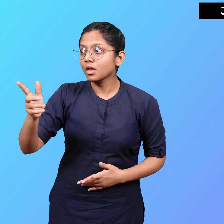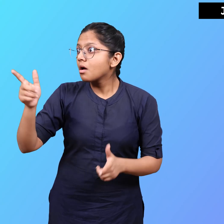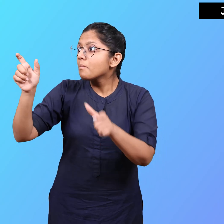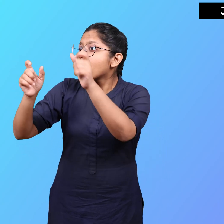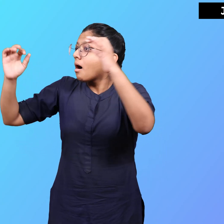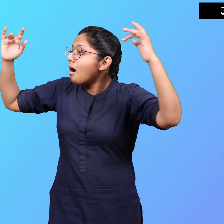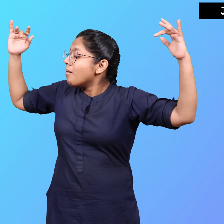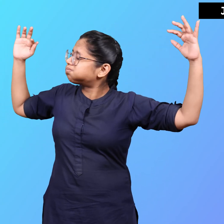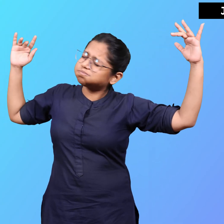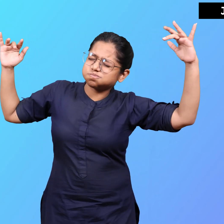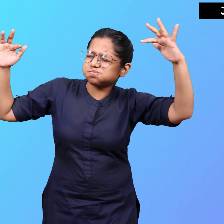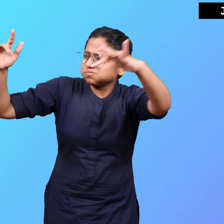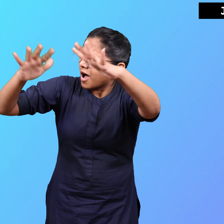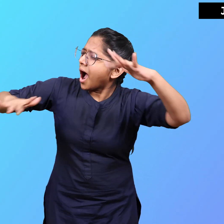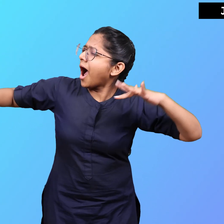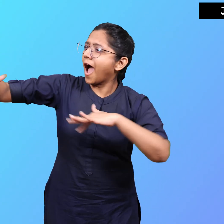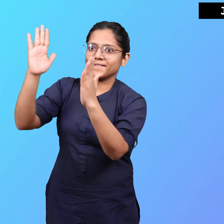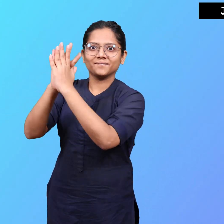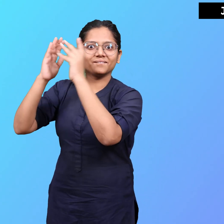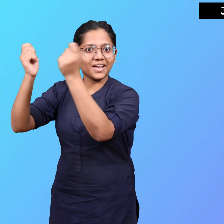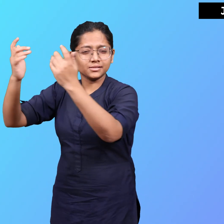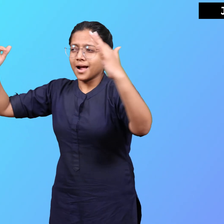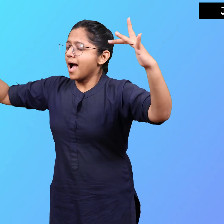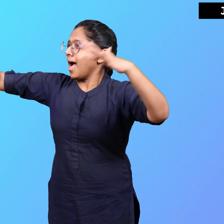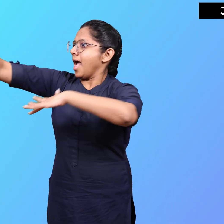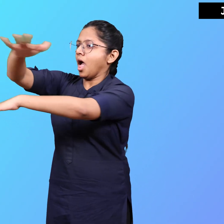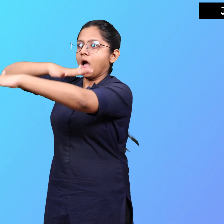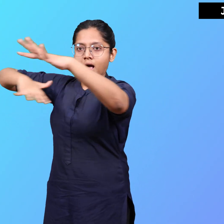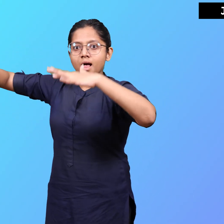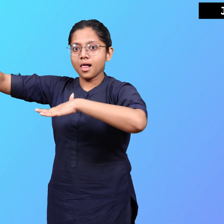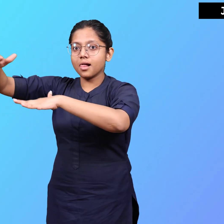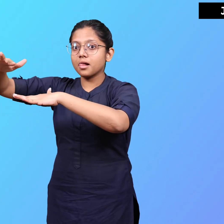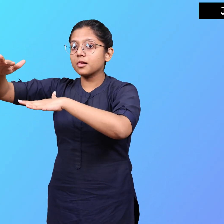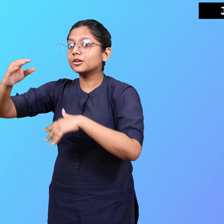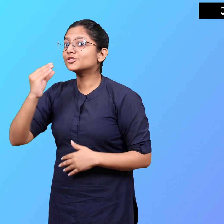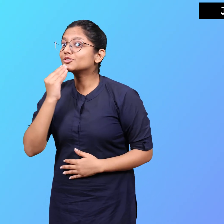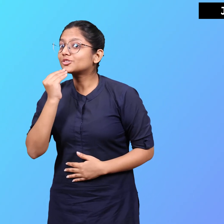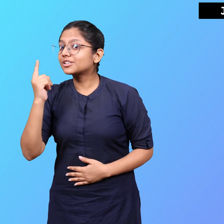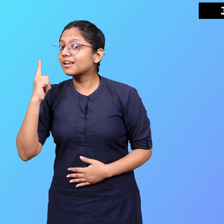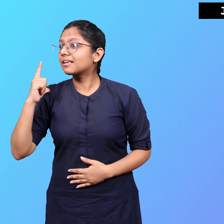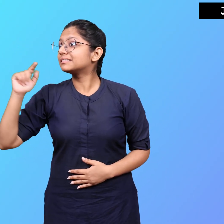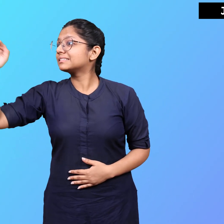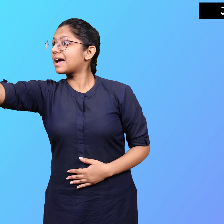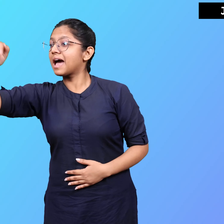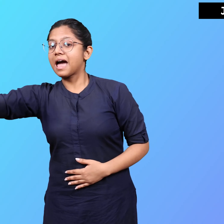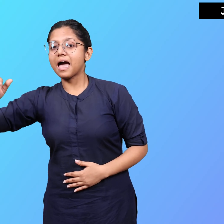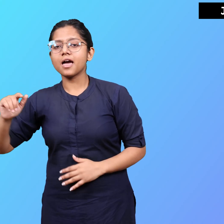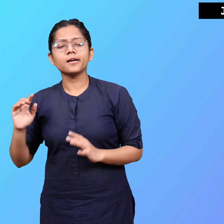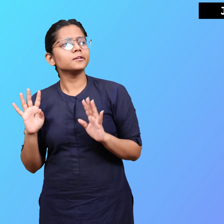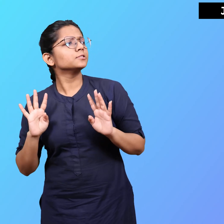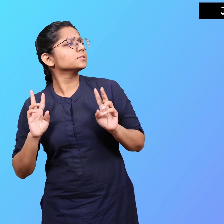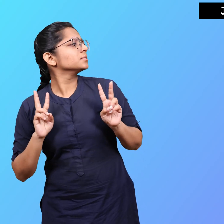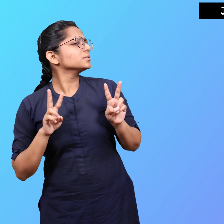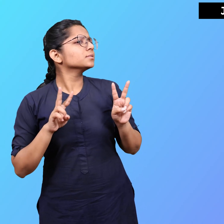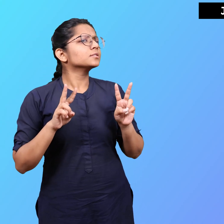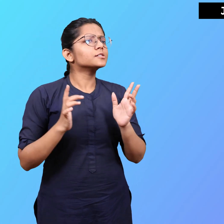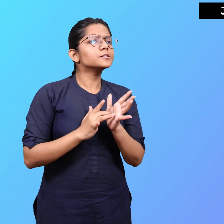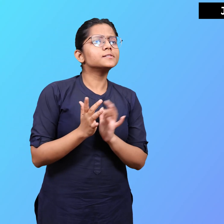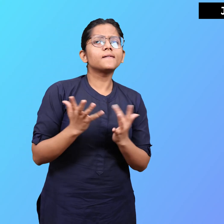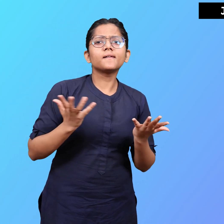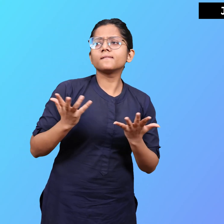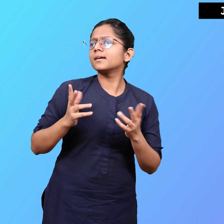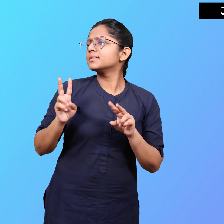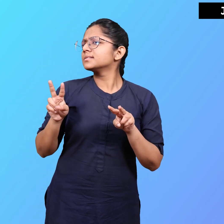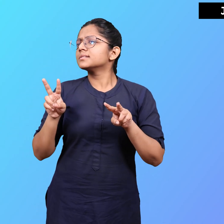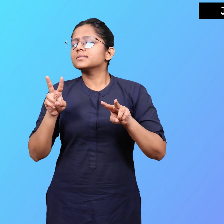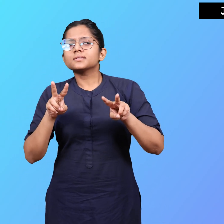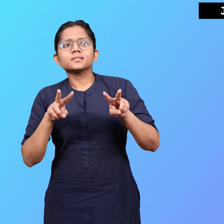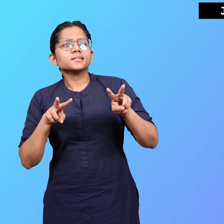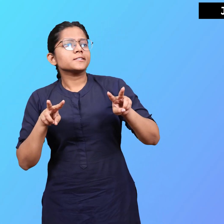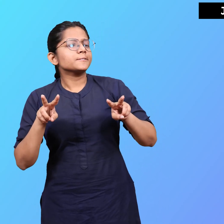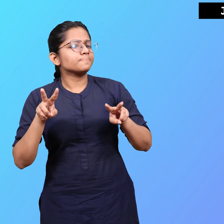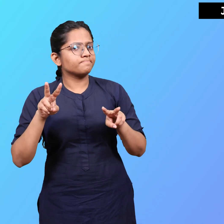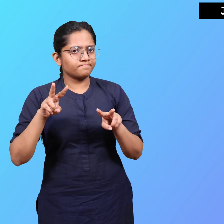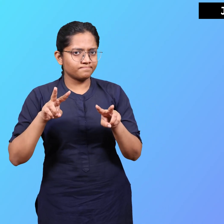At the festival the Jewish leaders were looking for him. They said, “Where is that man?”